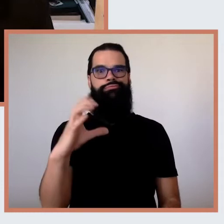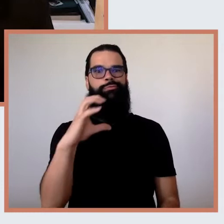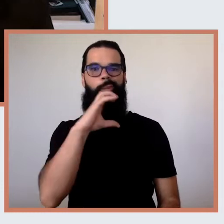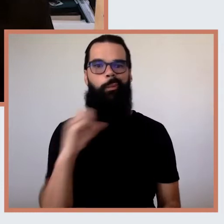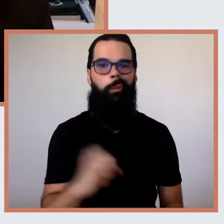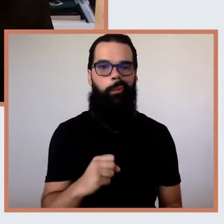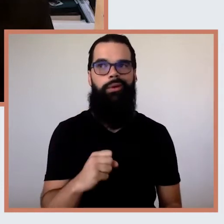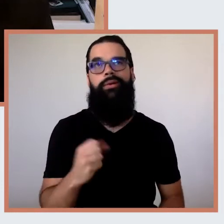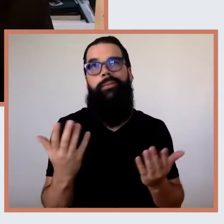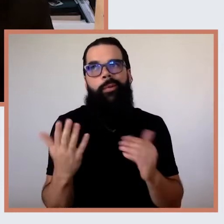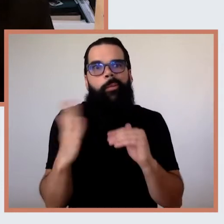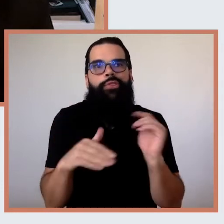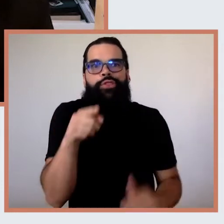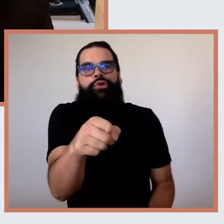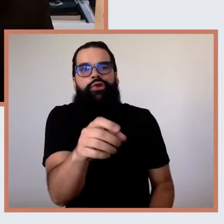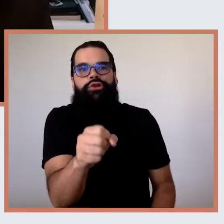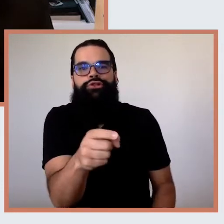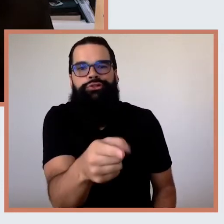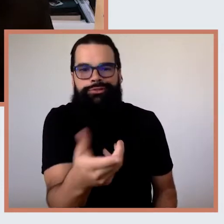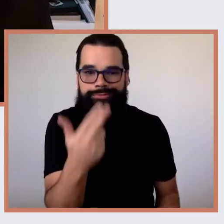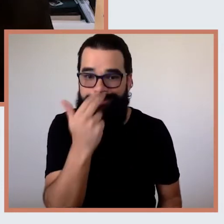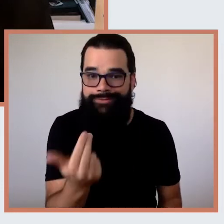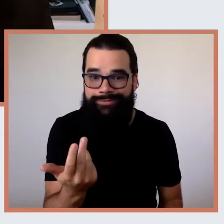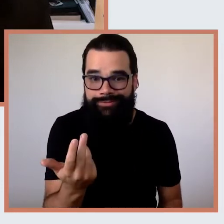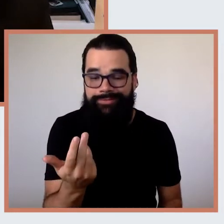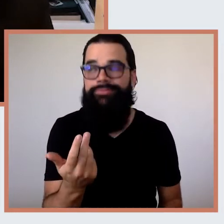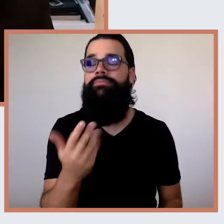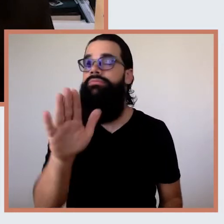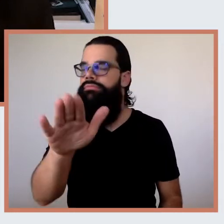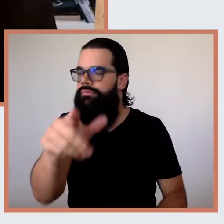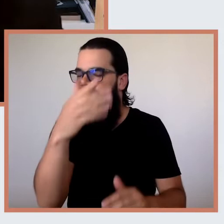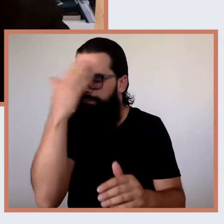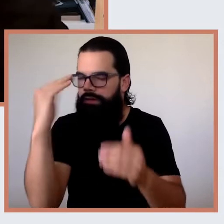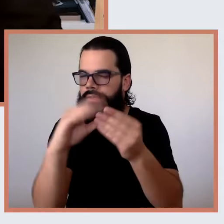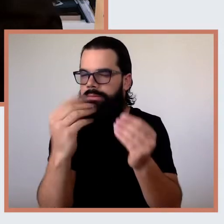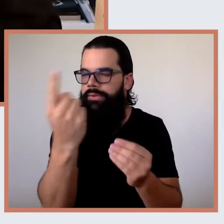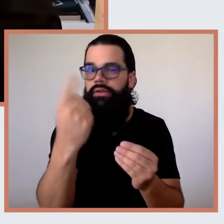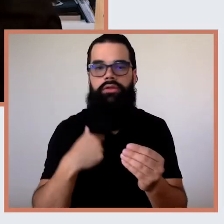I'm hundreds of years older than she is, actually hundreds. By the way, you forgot to mention I was an actor.